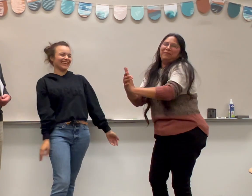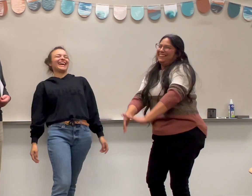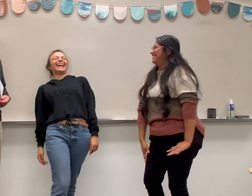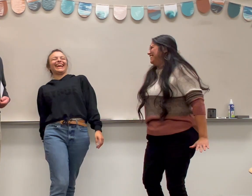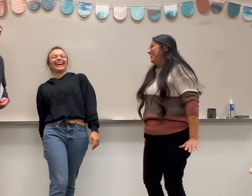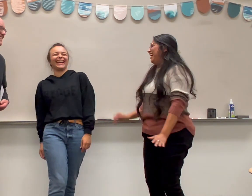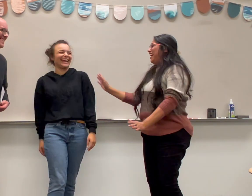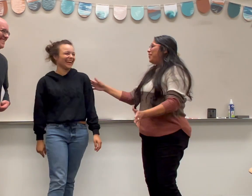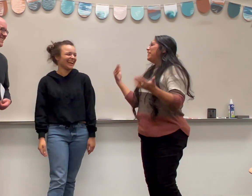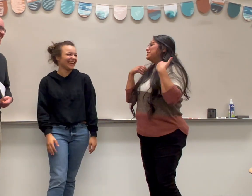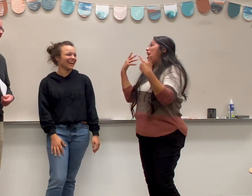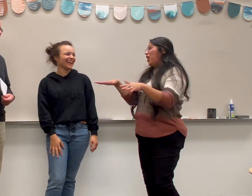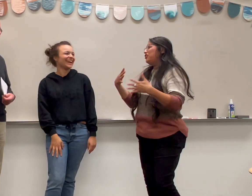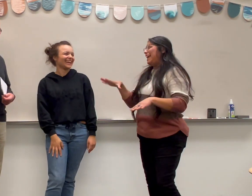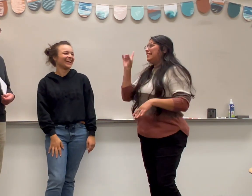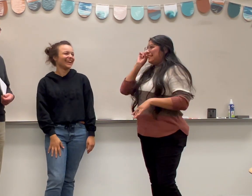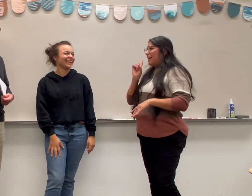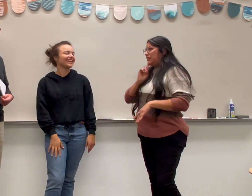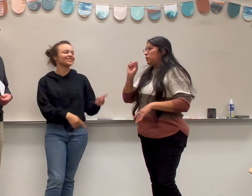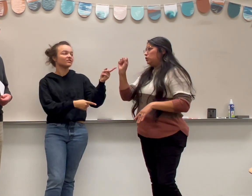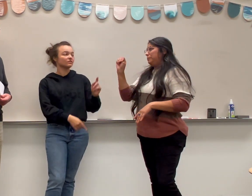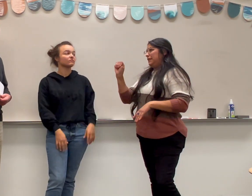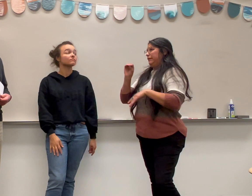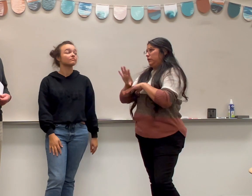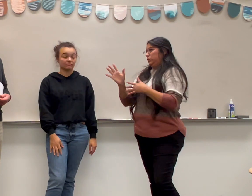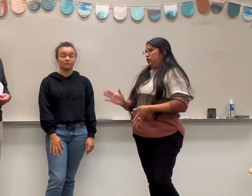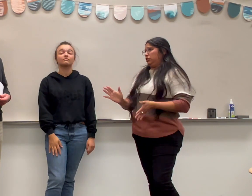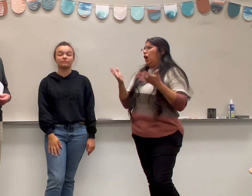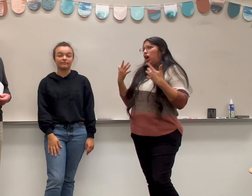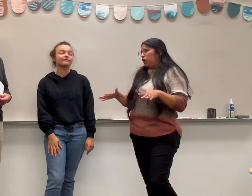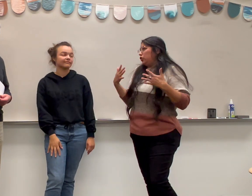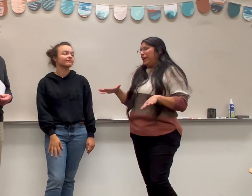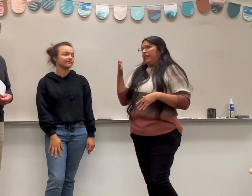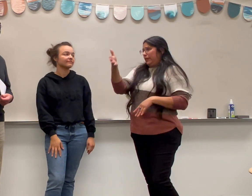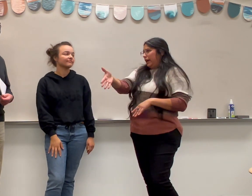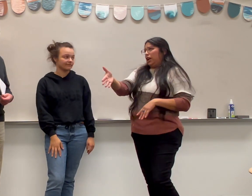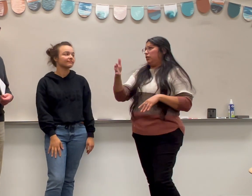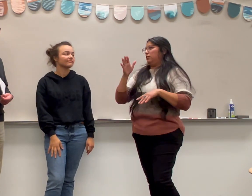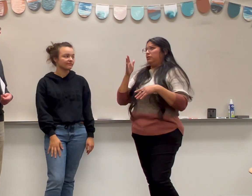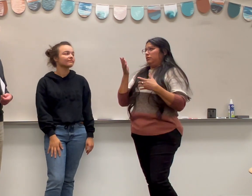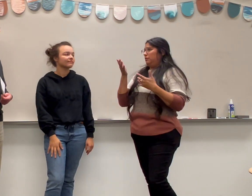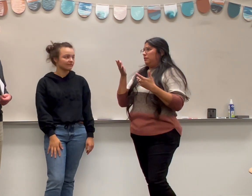sign a day nope nope there's already deaf social media influencers that are out there that are